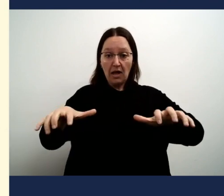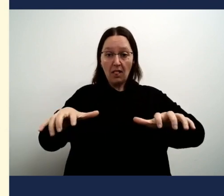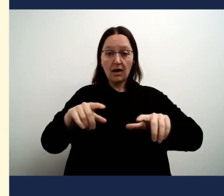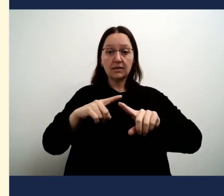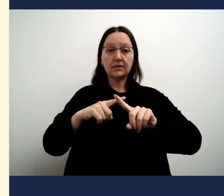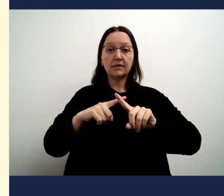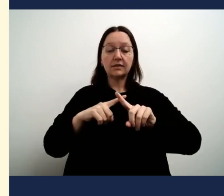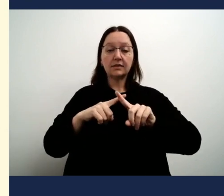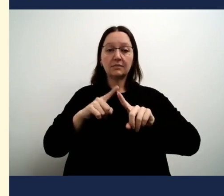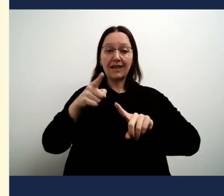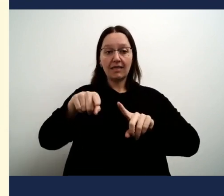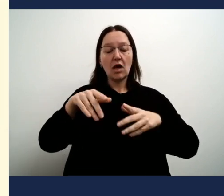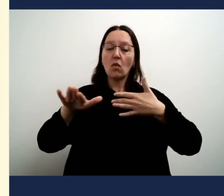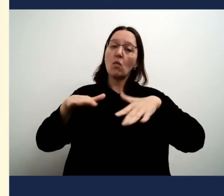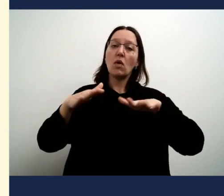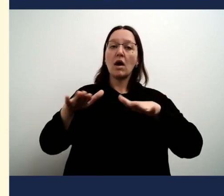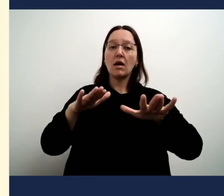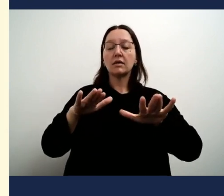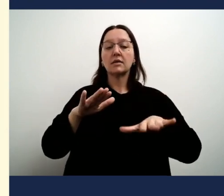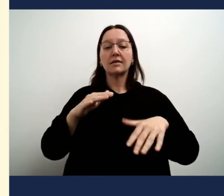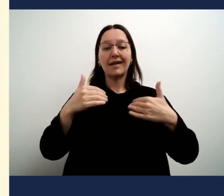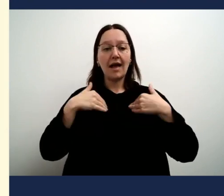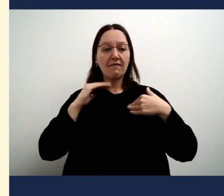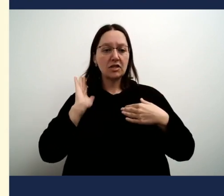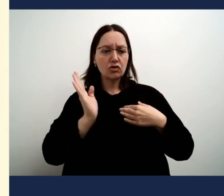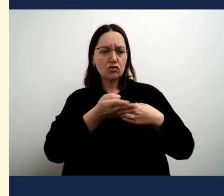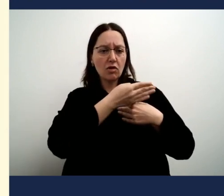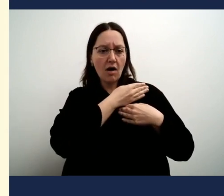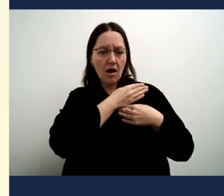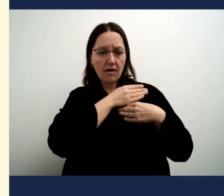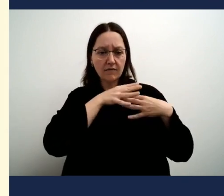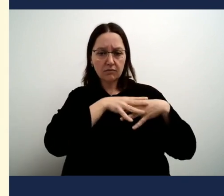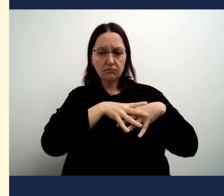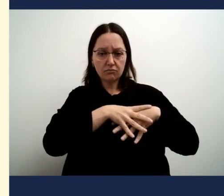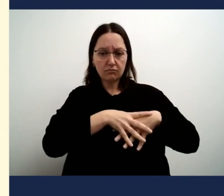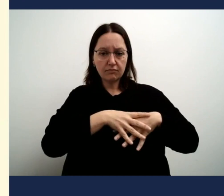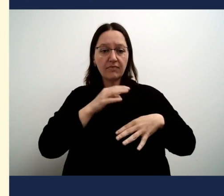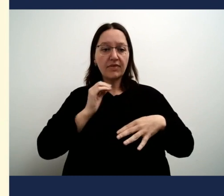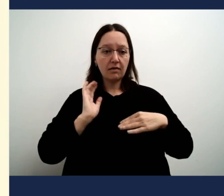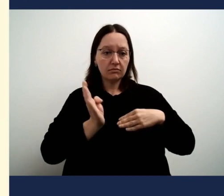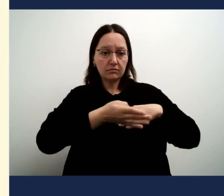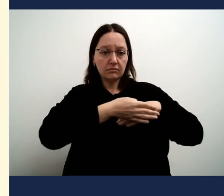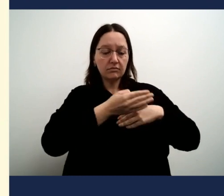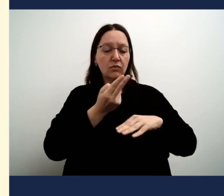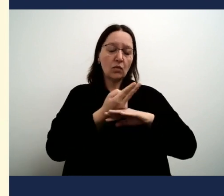more complaints go unreported for fear of retaliation. Because proximity between perpetrator